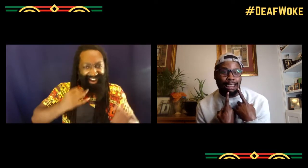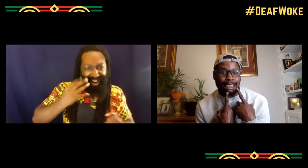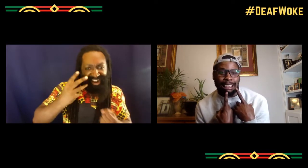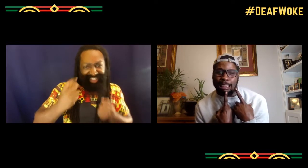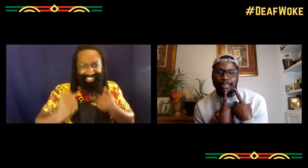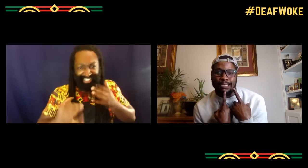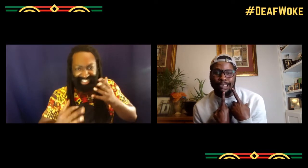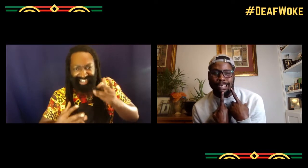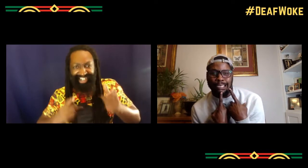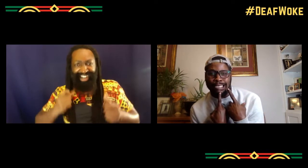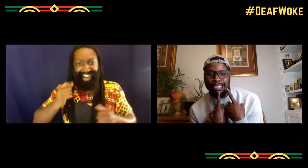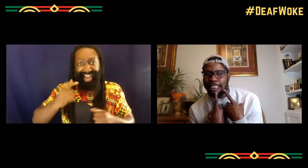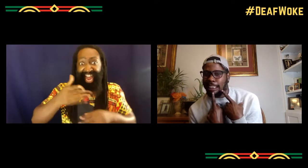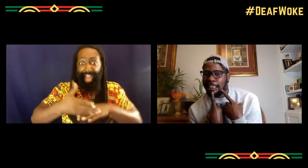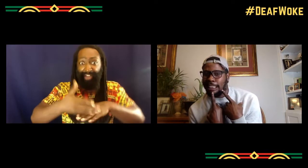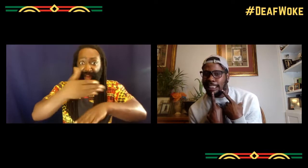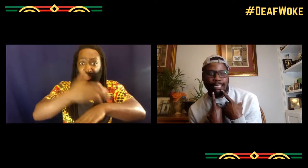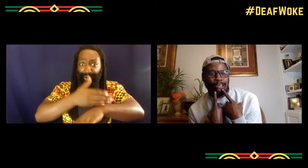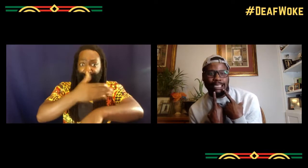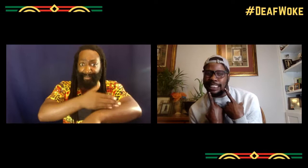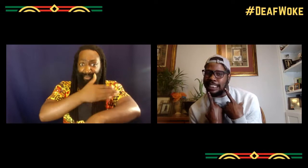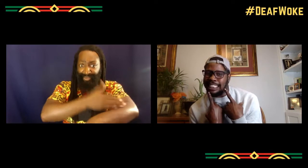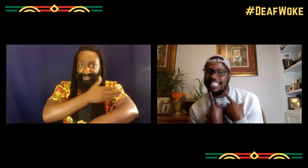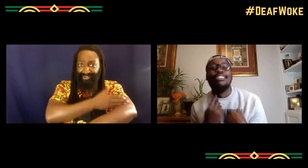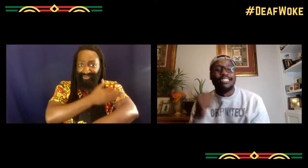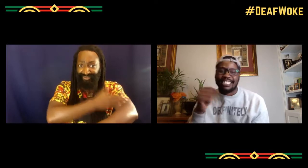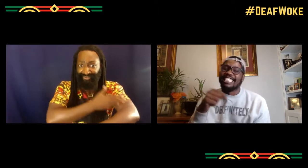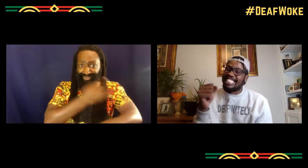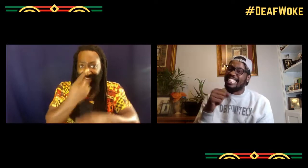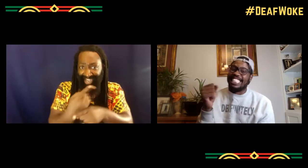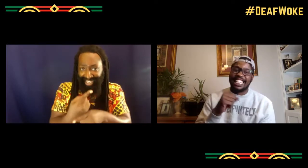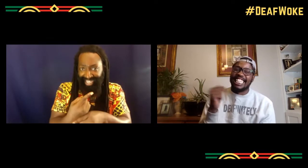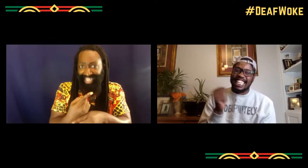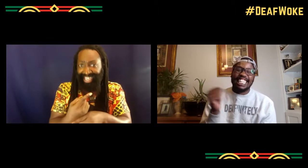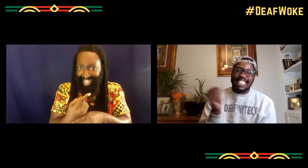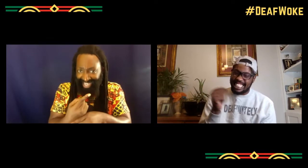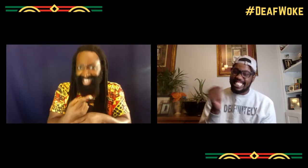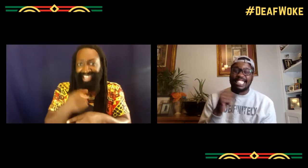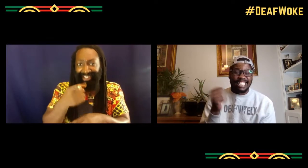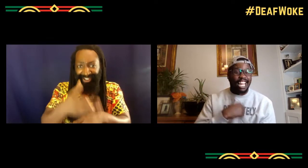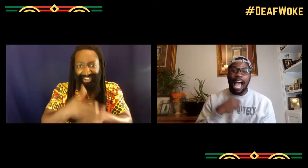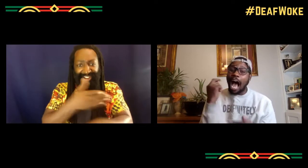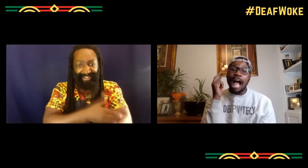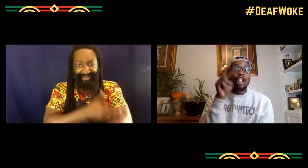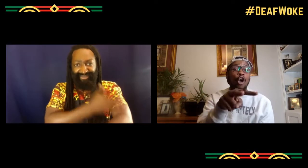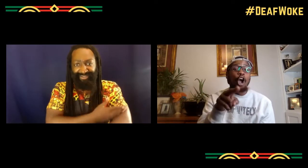the way you were signing and you got more into it. And you're feeling that improvement, right?